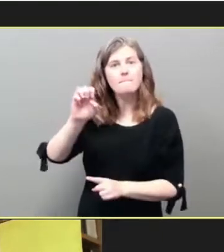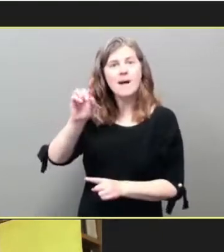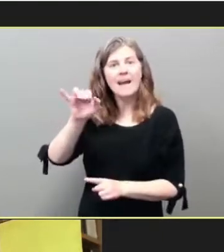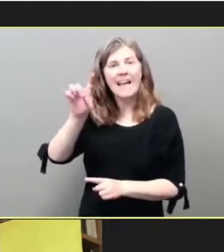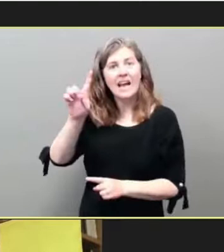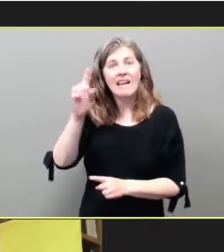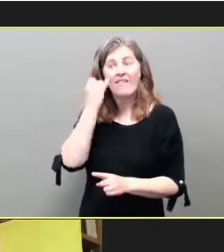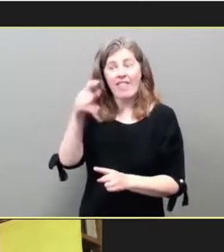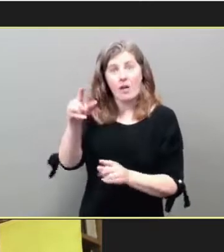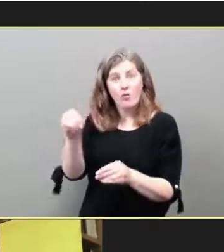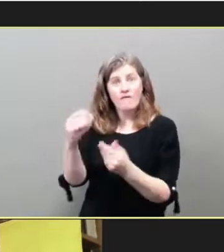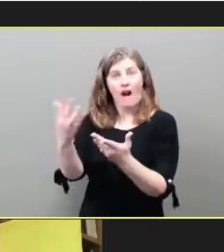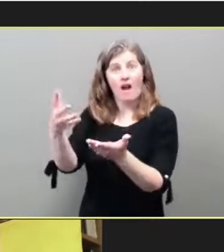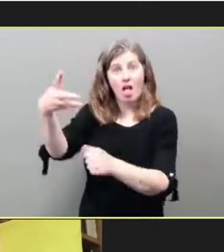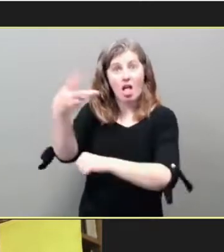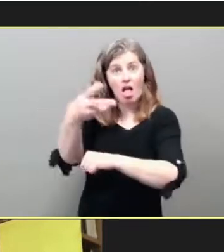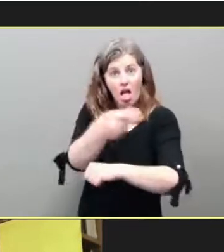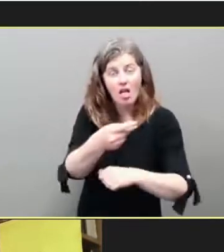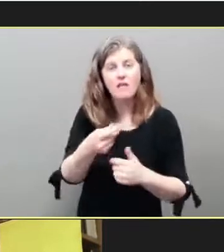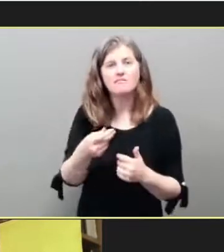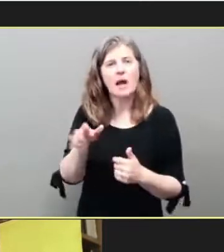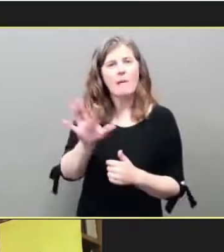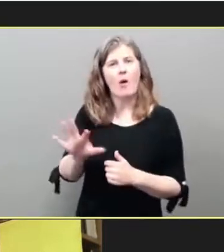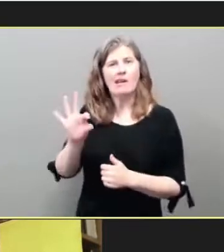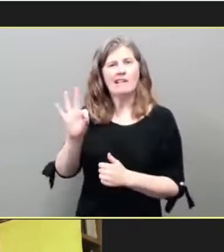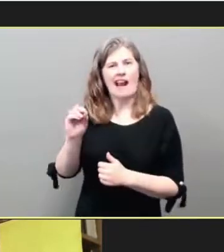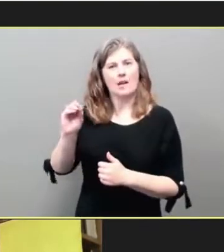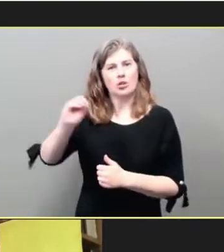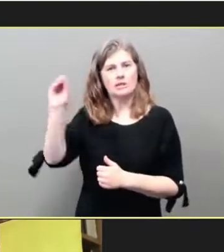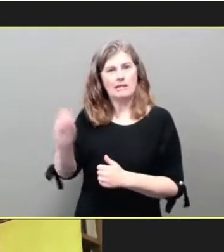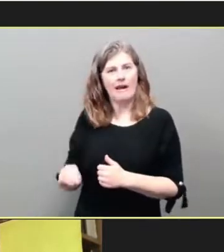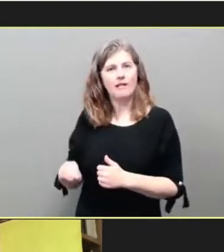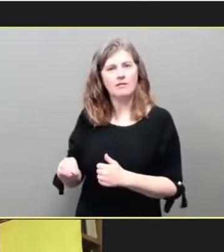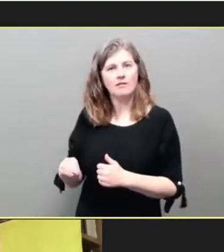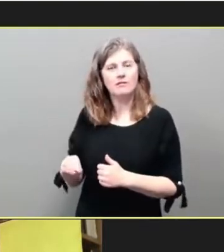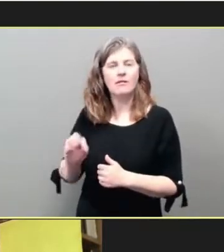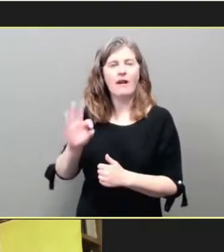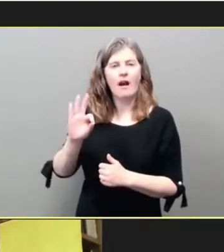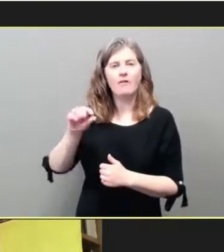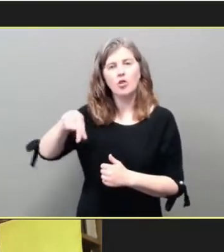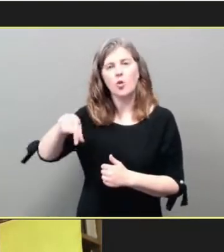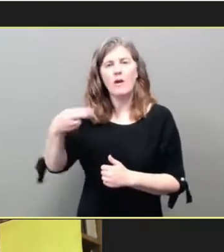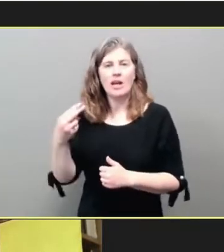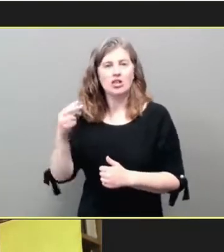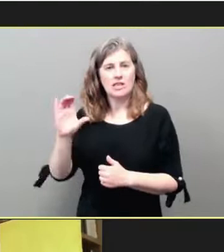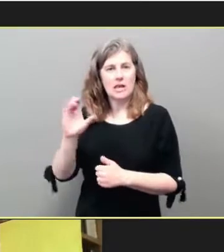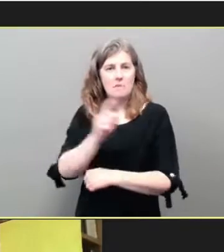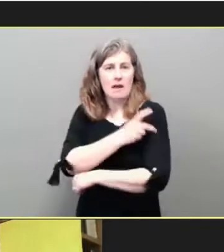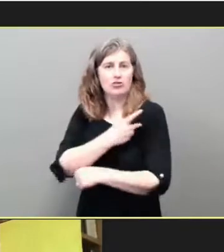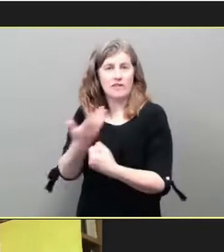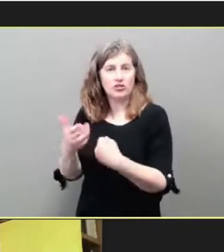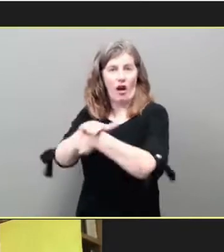vaccines uh 90% of typical FQ HCS patients is covered by Medicaid. And so